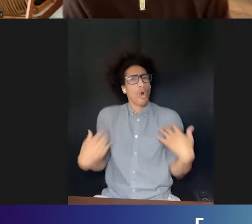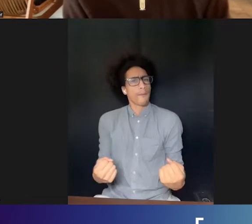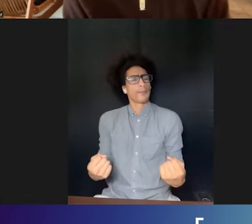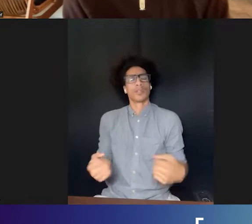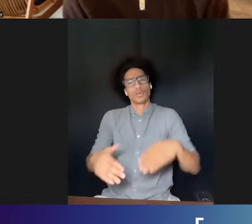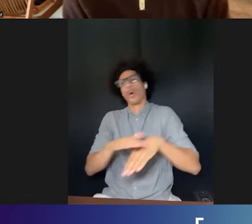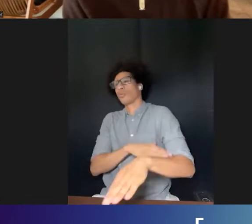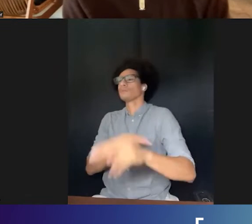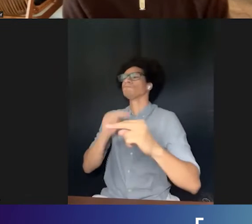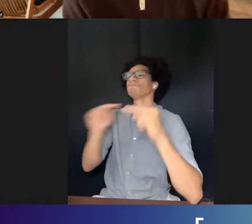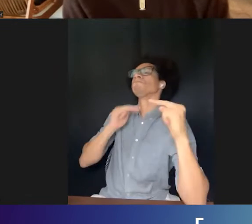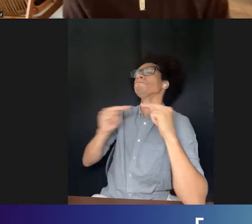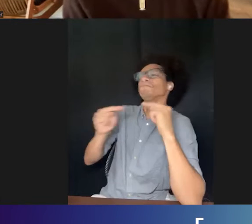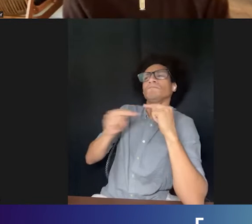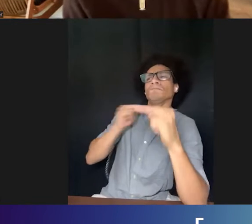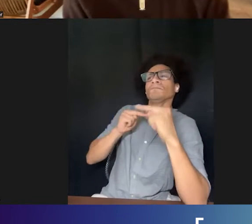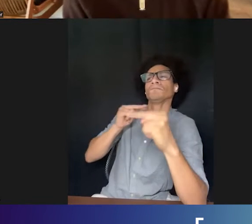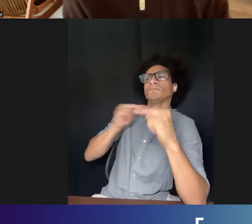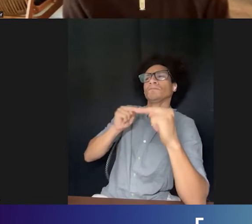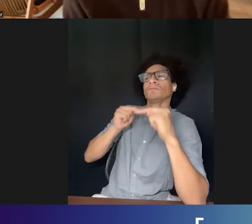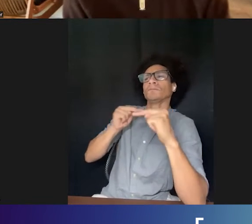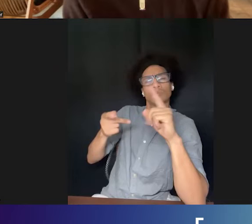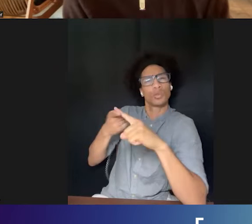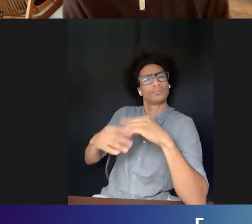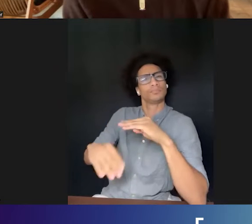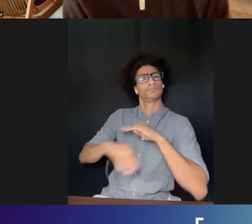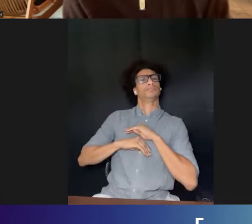around this idea of self distribution, which has been rebranded